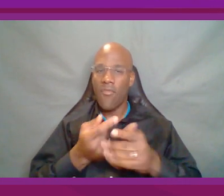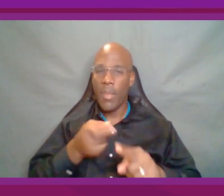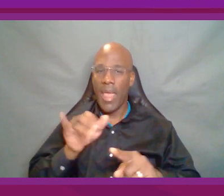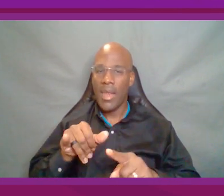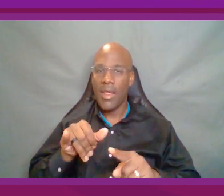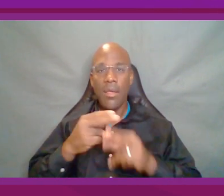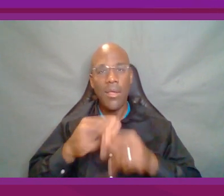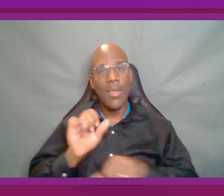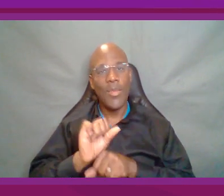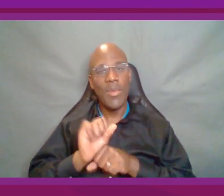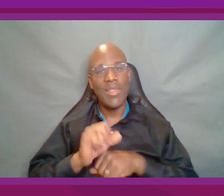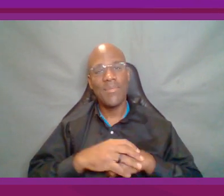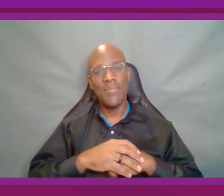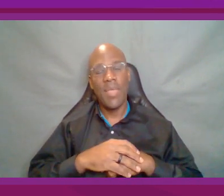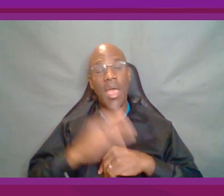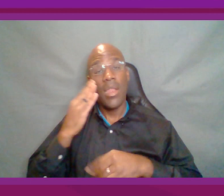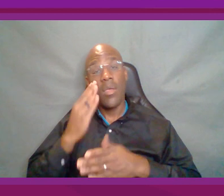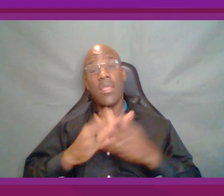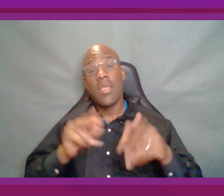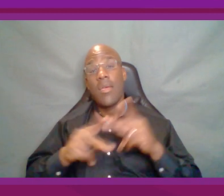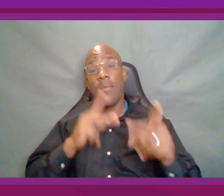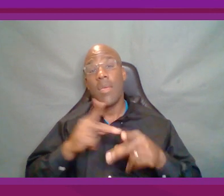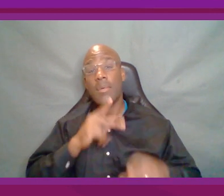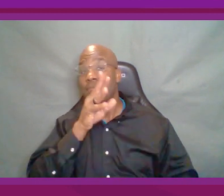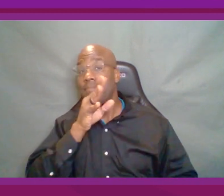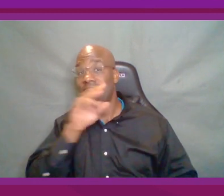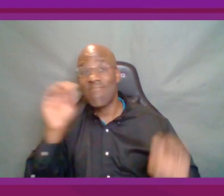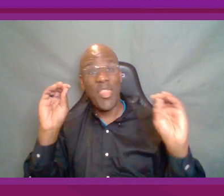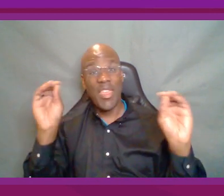employment. And so I know people who do not speak, who do not have the ability to speak,